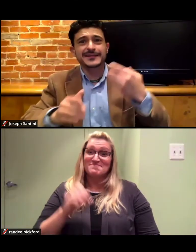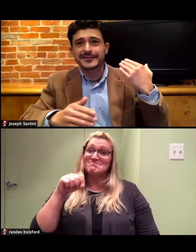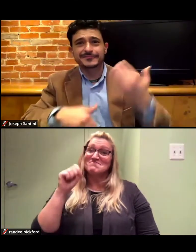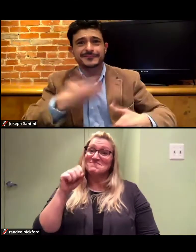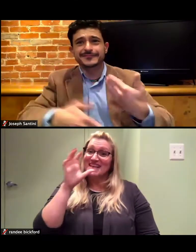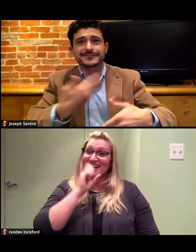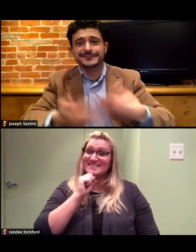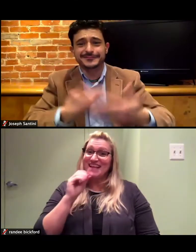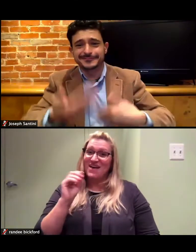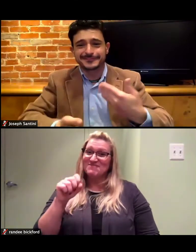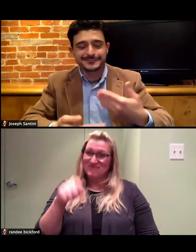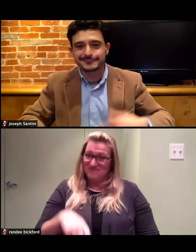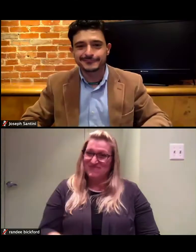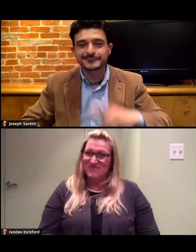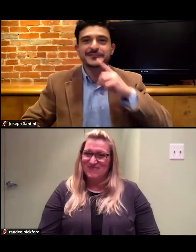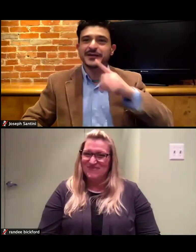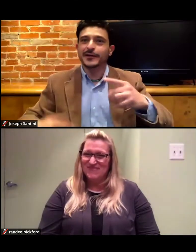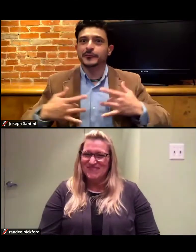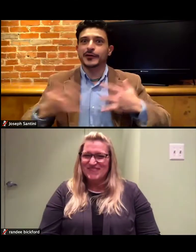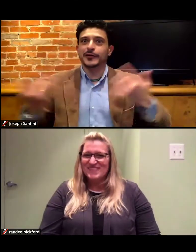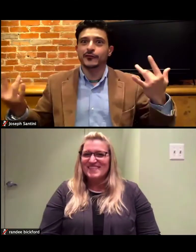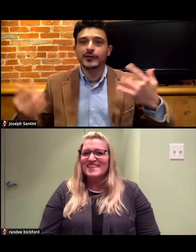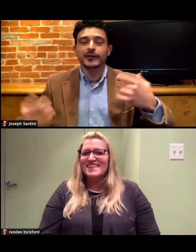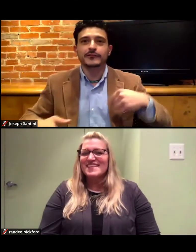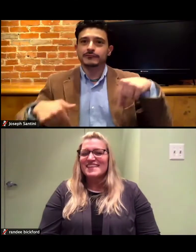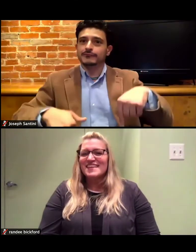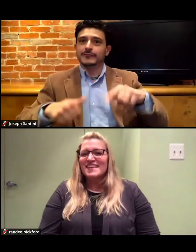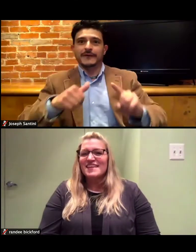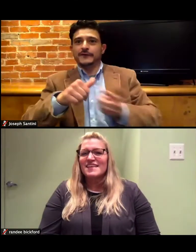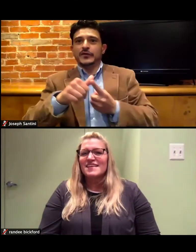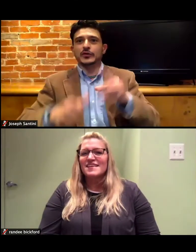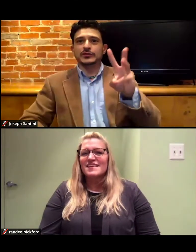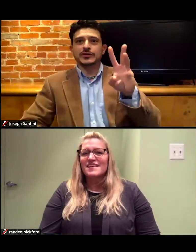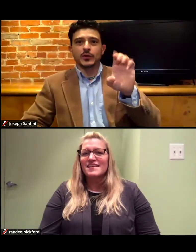[Joseph Santini] Hello, I think we're ready to begin and get the webinar going.